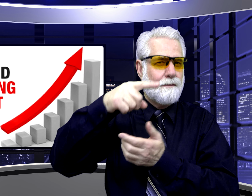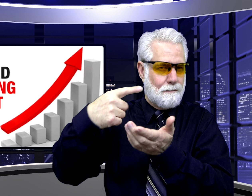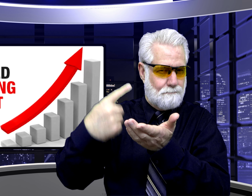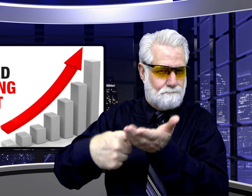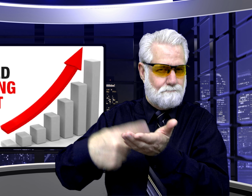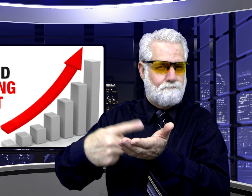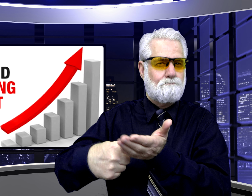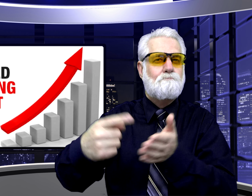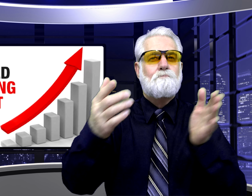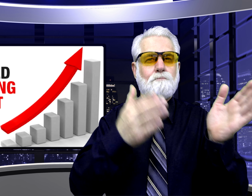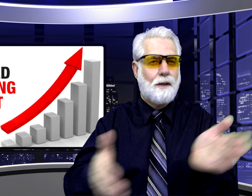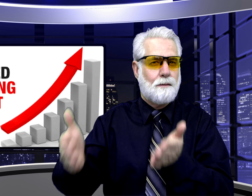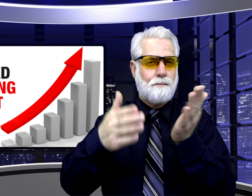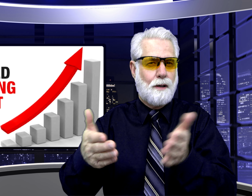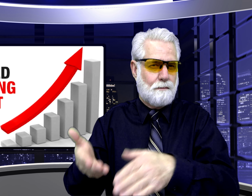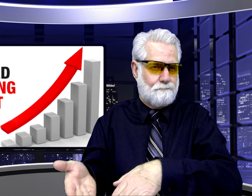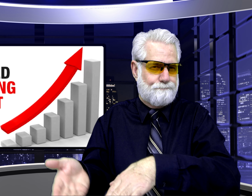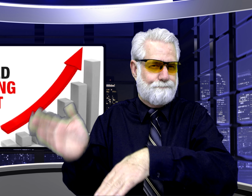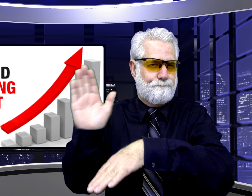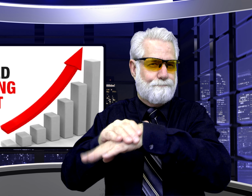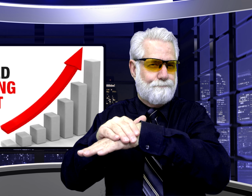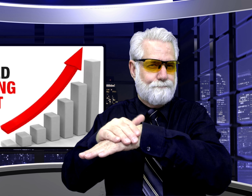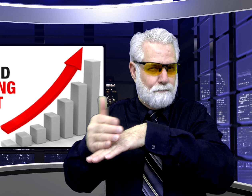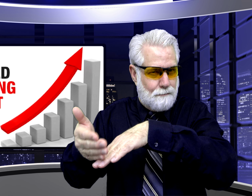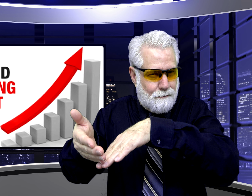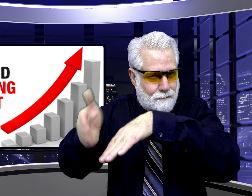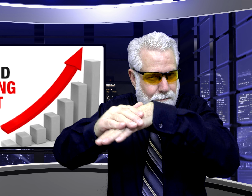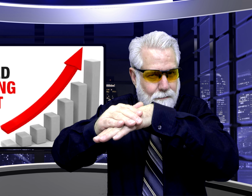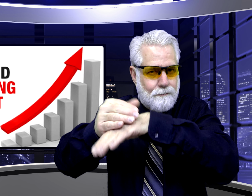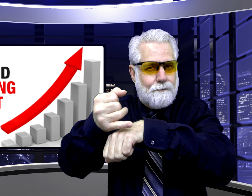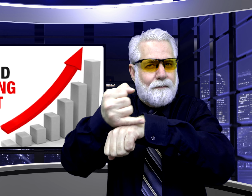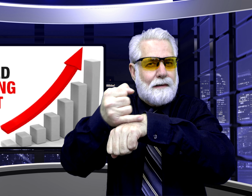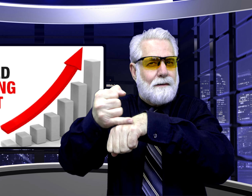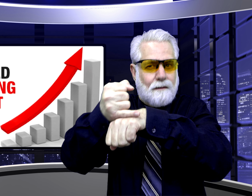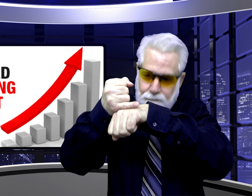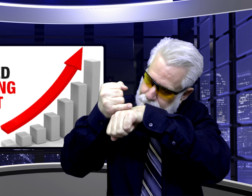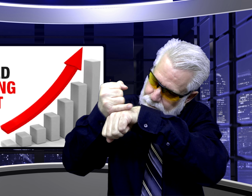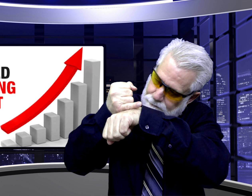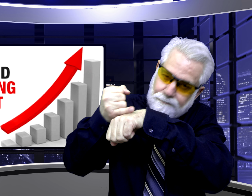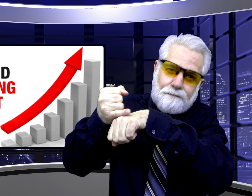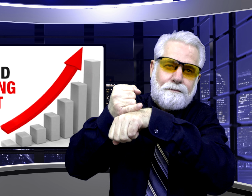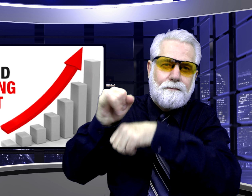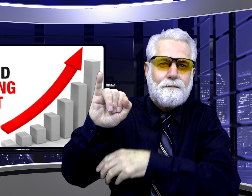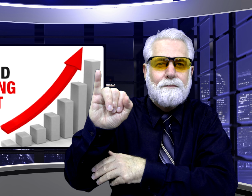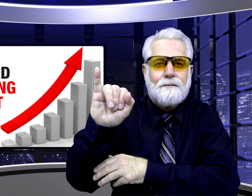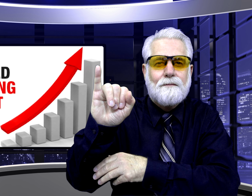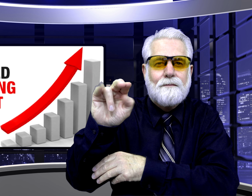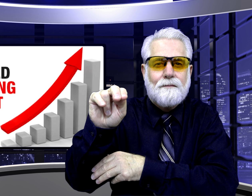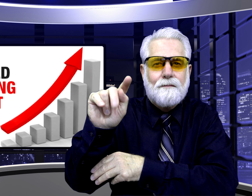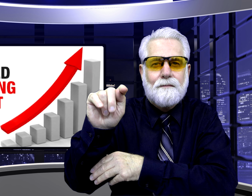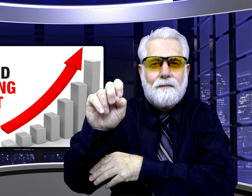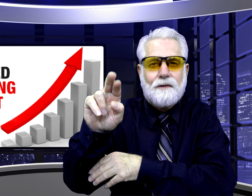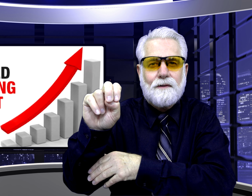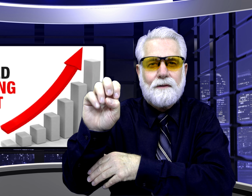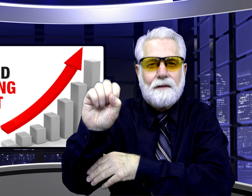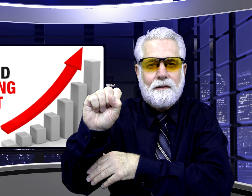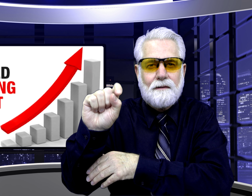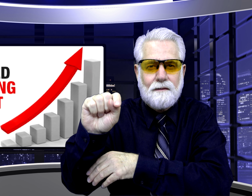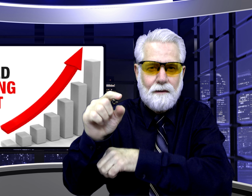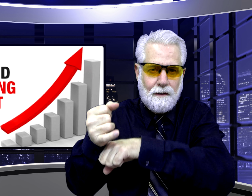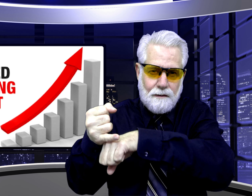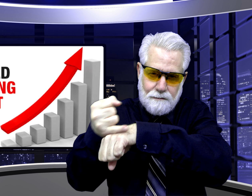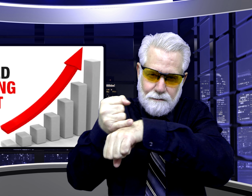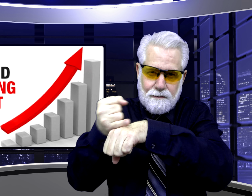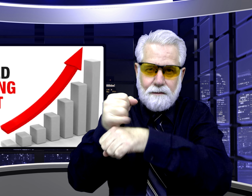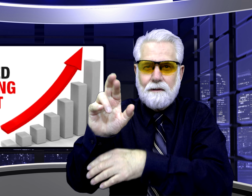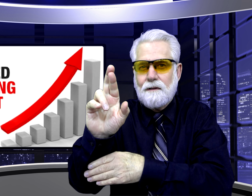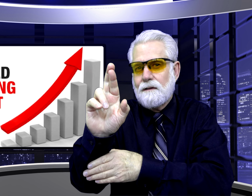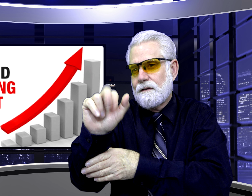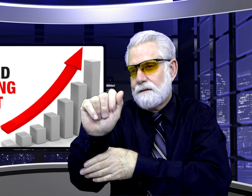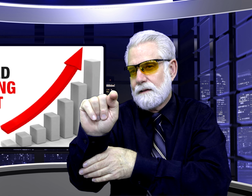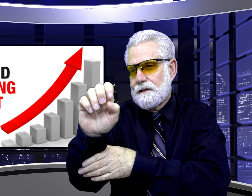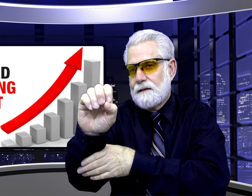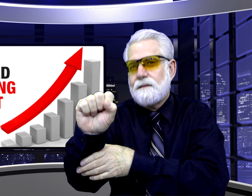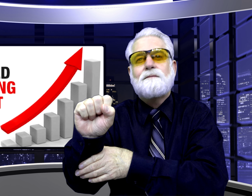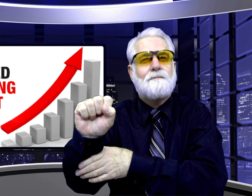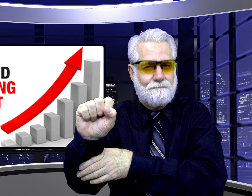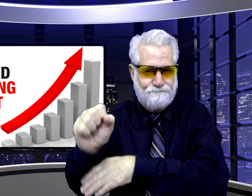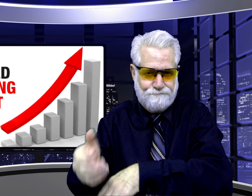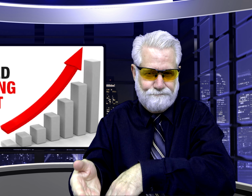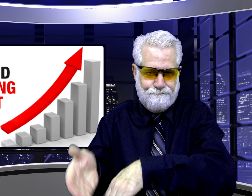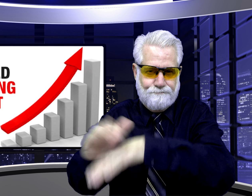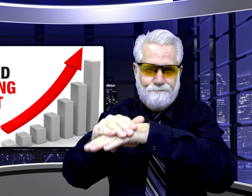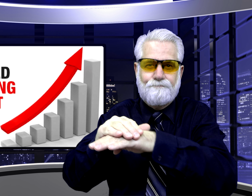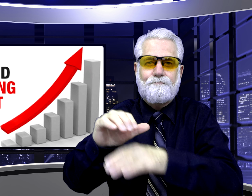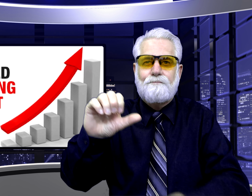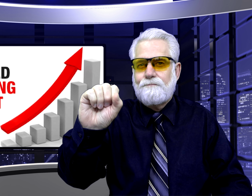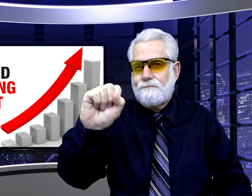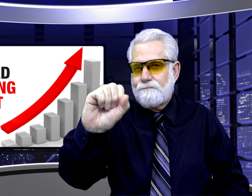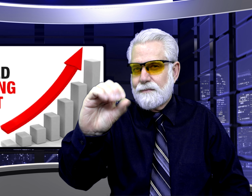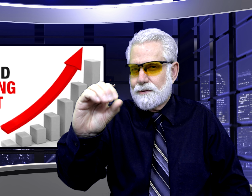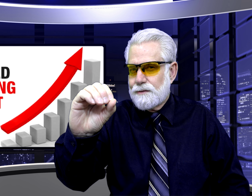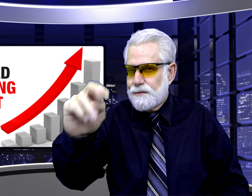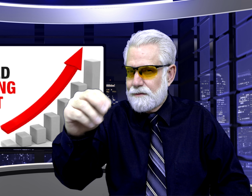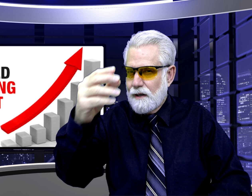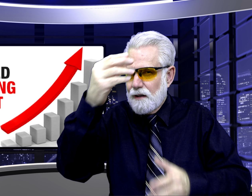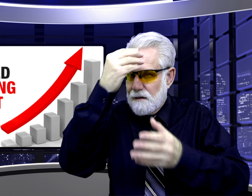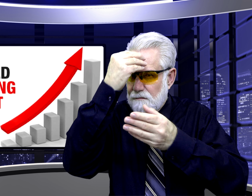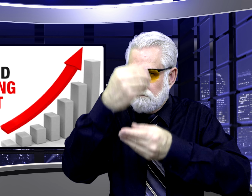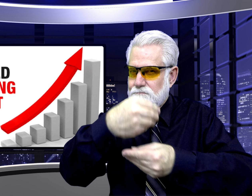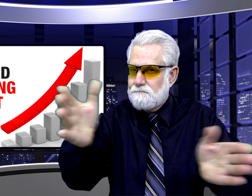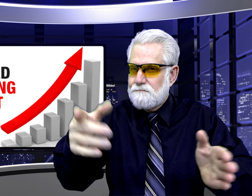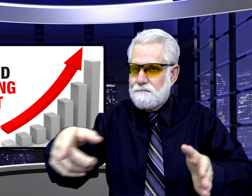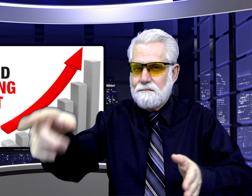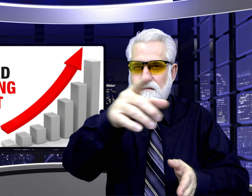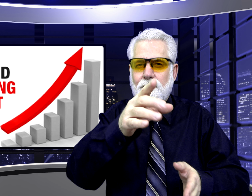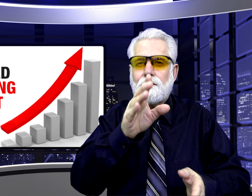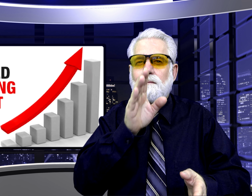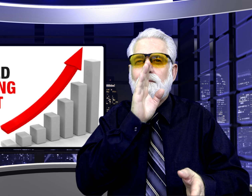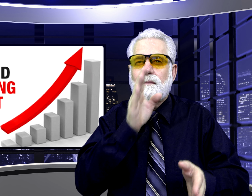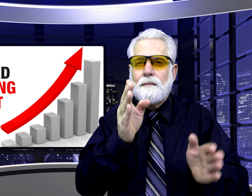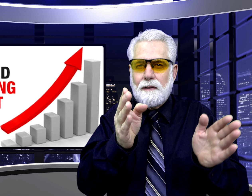They are discussing now, planning on raising interest rates….raising soon! Just letting you know.